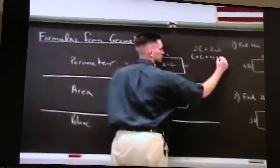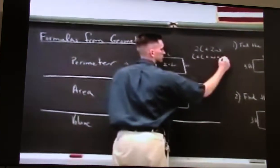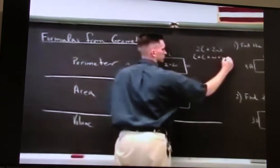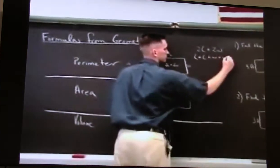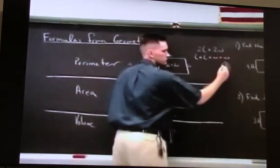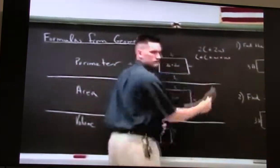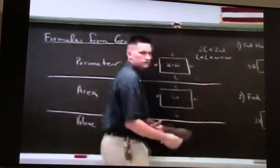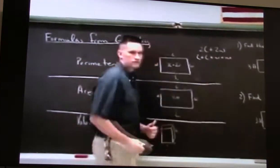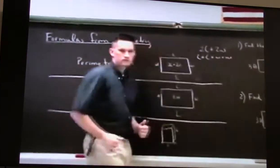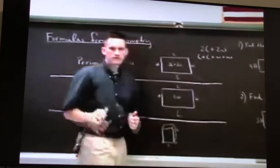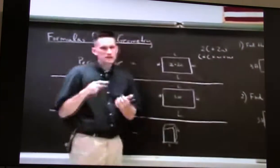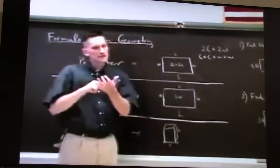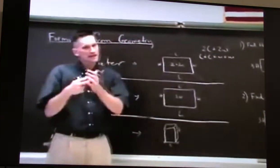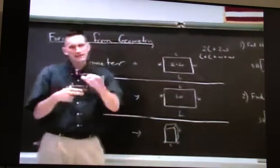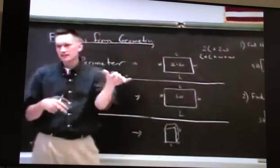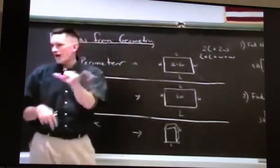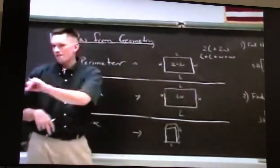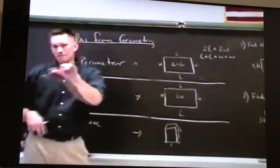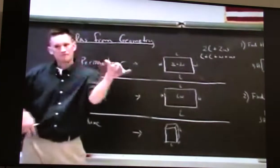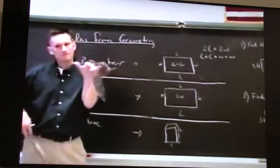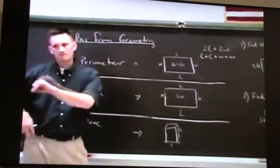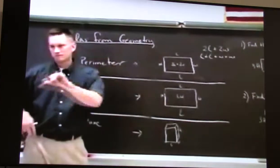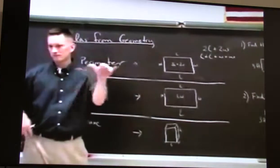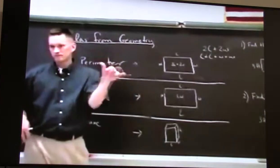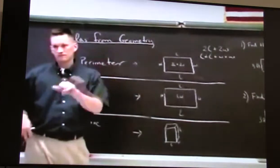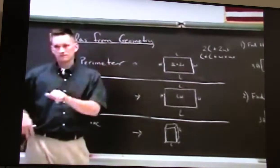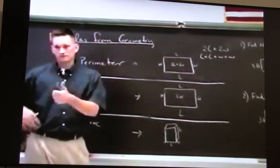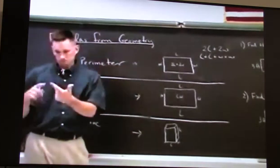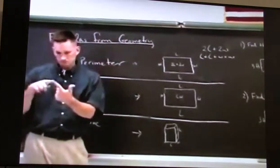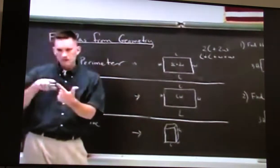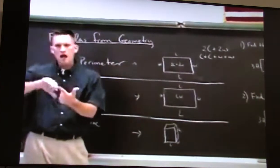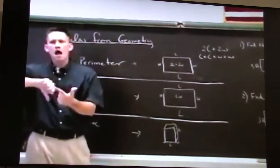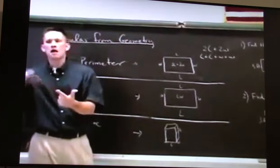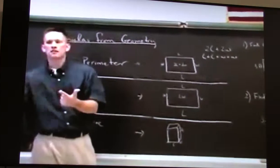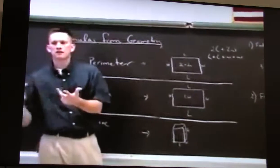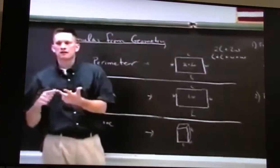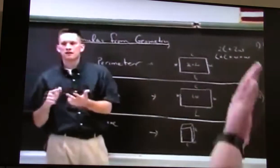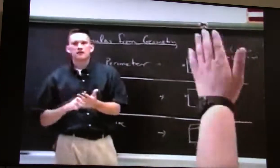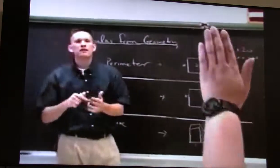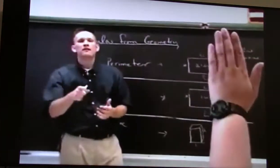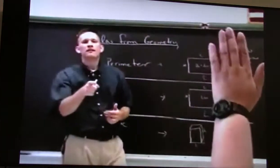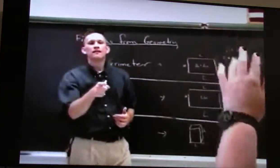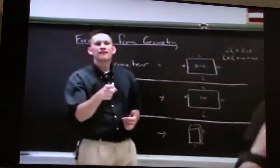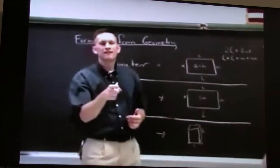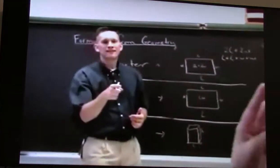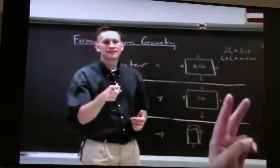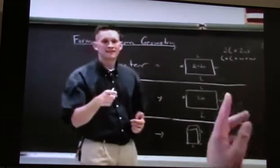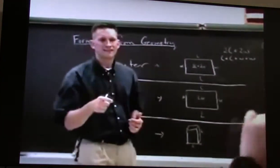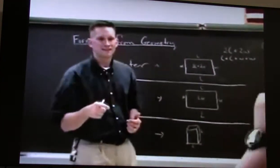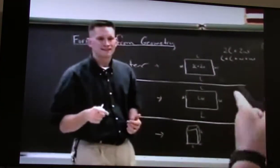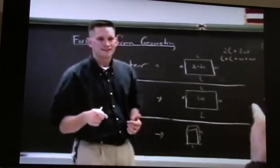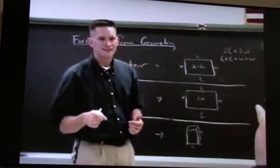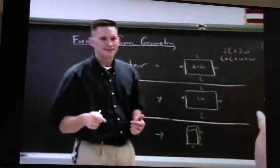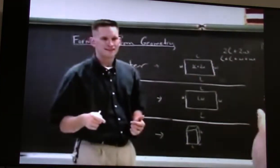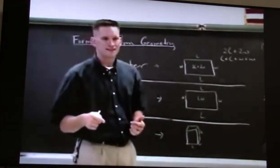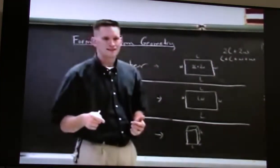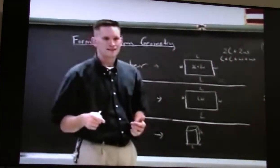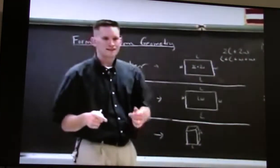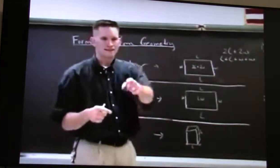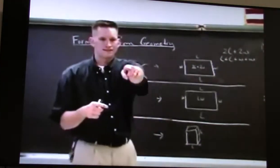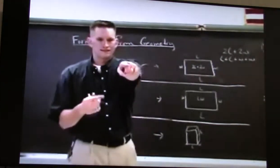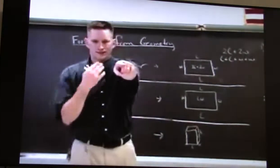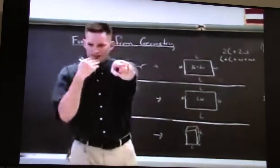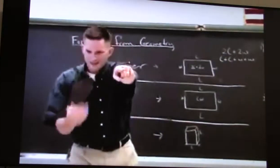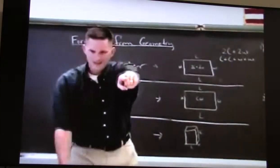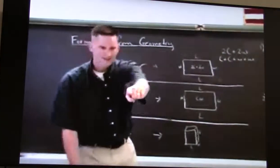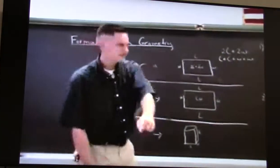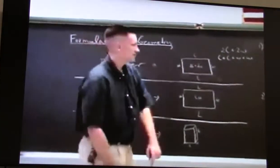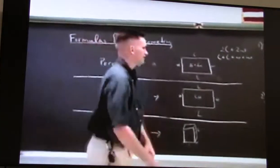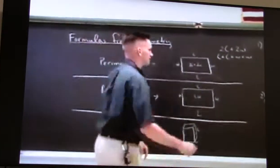Another possible way, is you take length plus length plus width plus width and are there